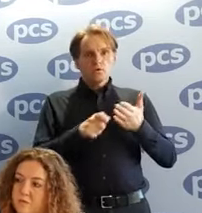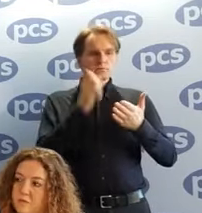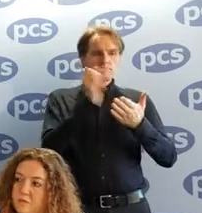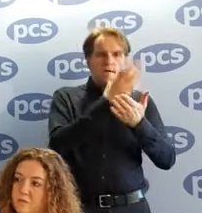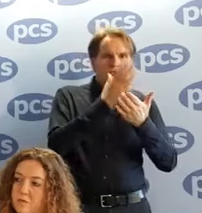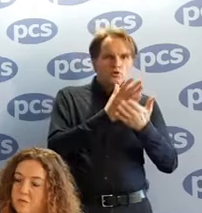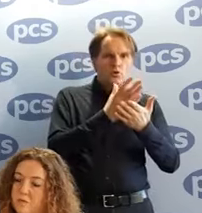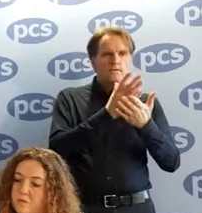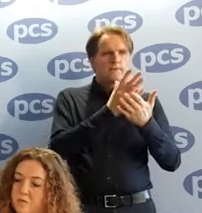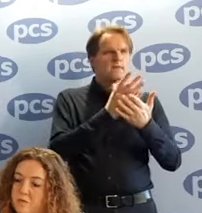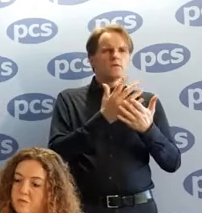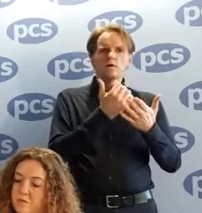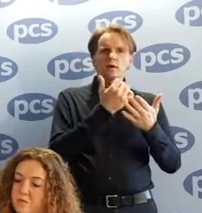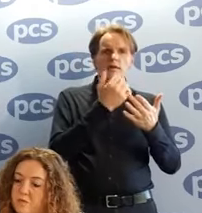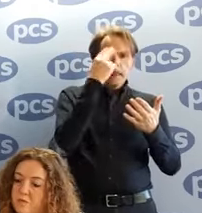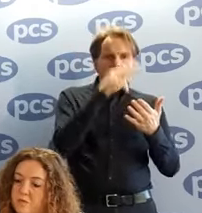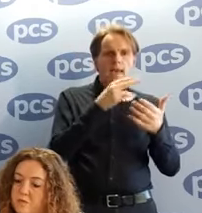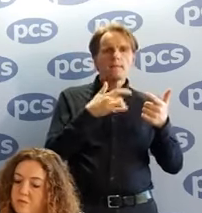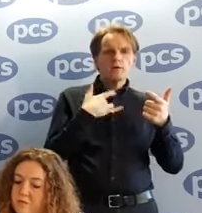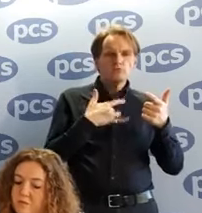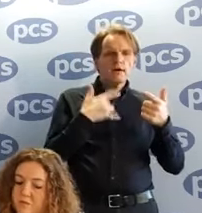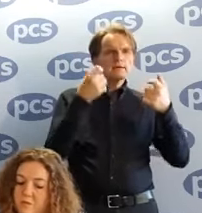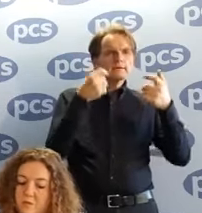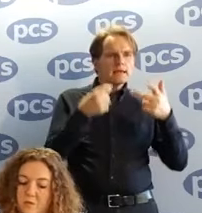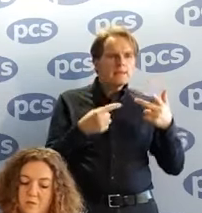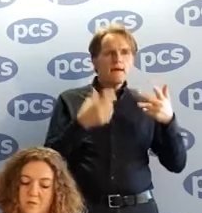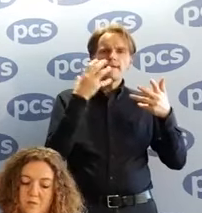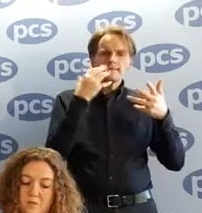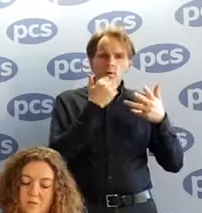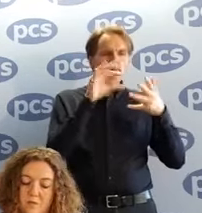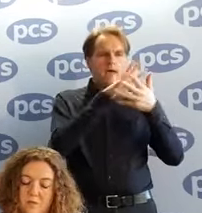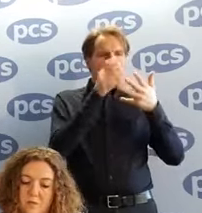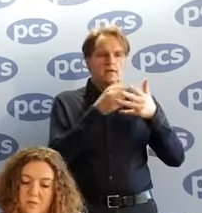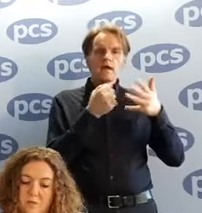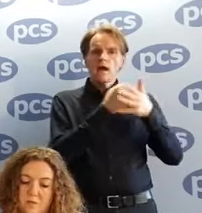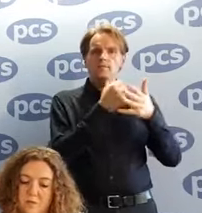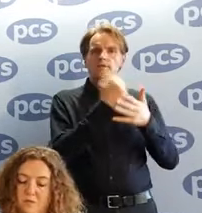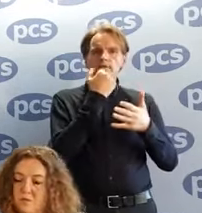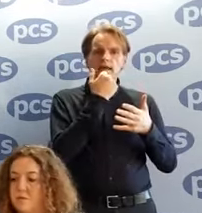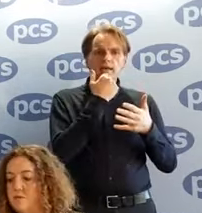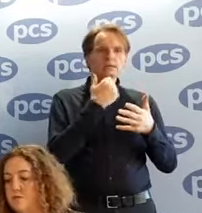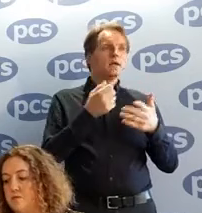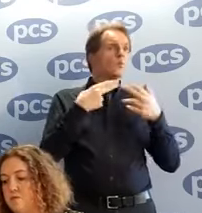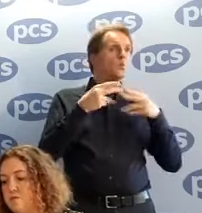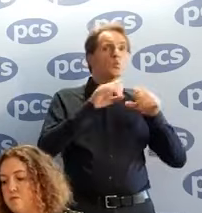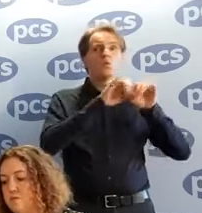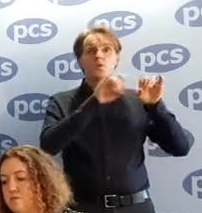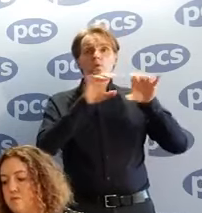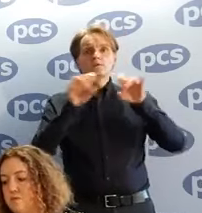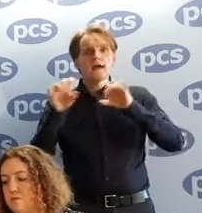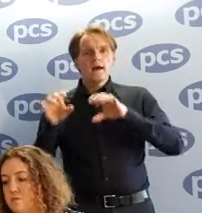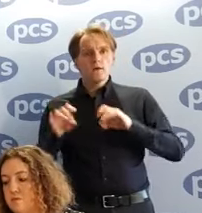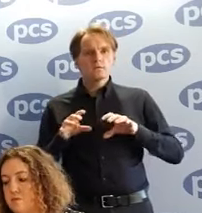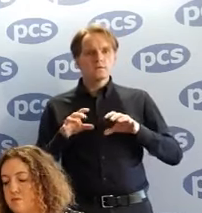do is help. So apart from people on the ground doing whatever they can I'd like to reassure people that with our new methods of communication, in the